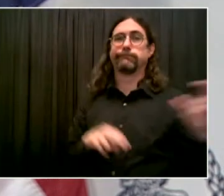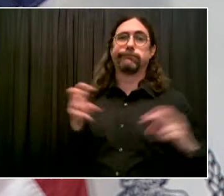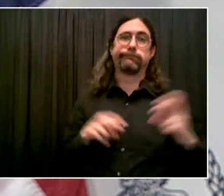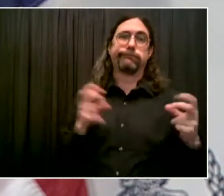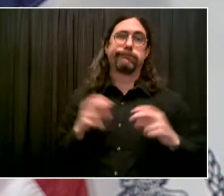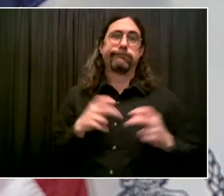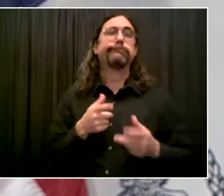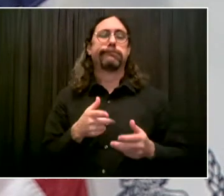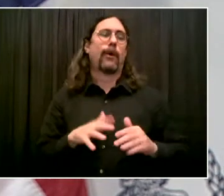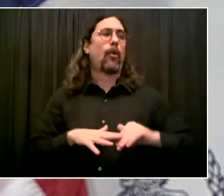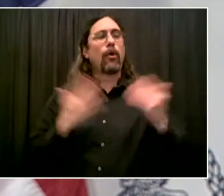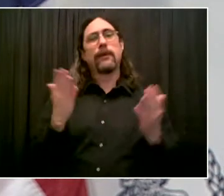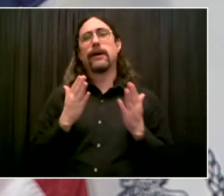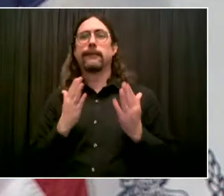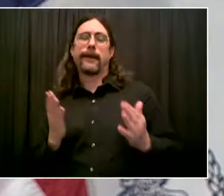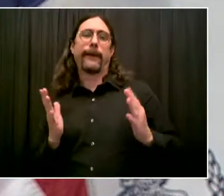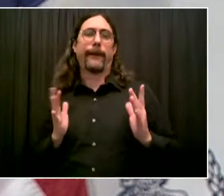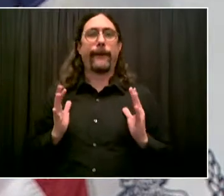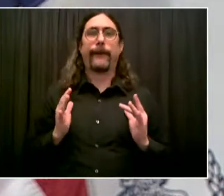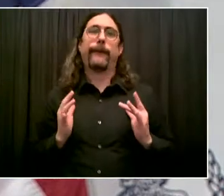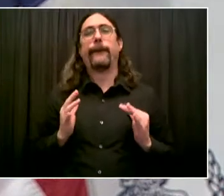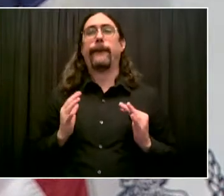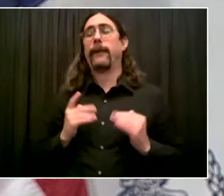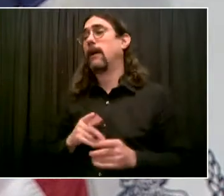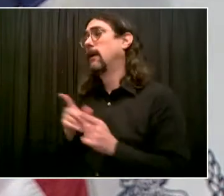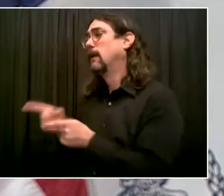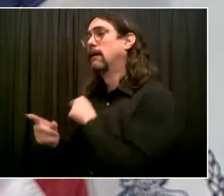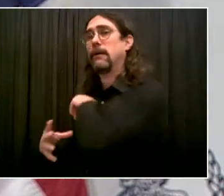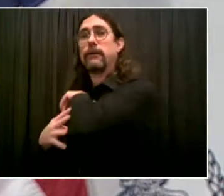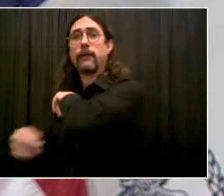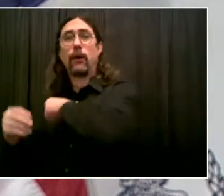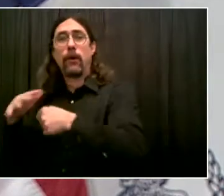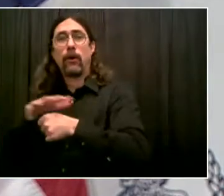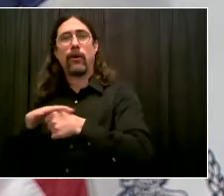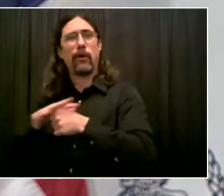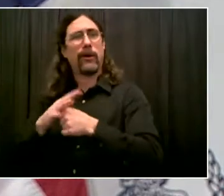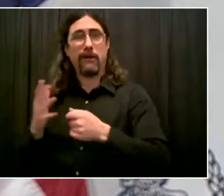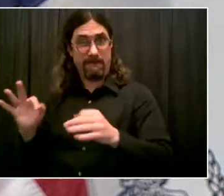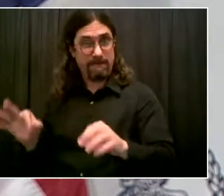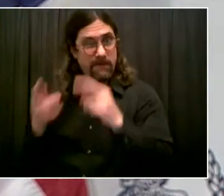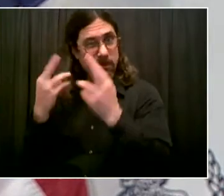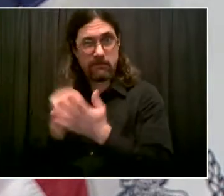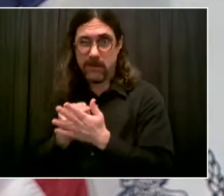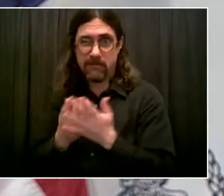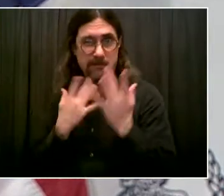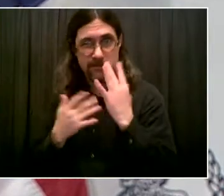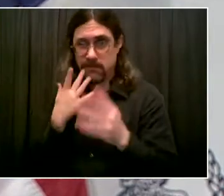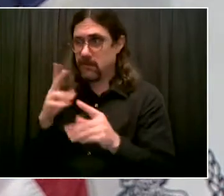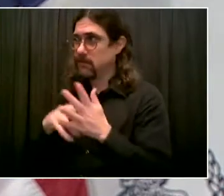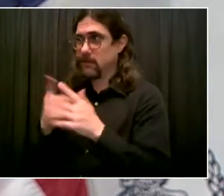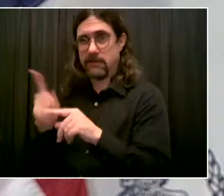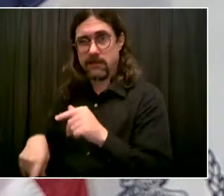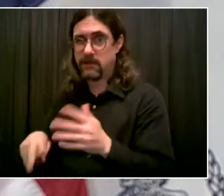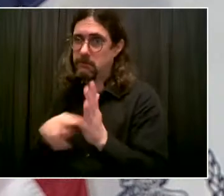STREETS GOING WHEREAS ANOTHER COMMUNITY THAT MIGHT NOT HAVE THE MEANS TO DO SO WOULD BE ABLE TO DO THAT. THAT'S KIND OF A